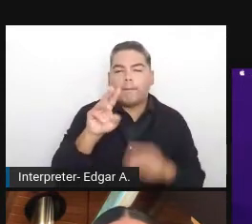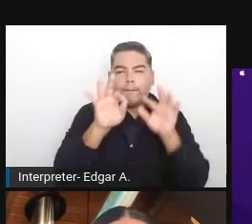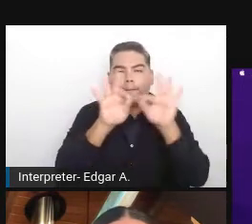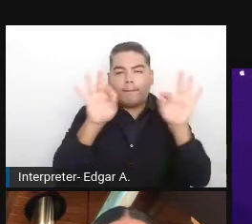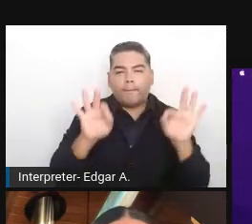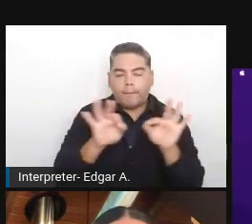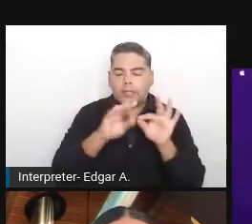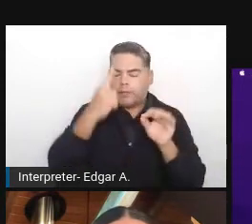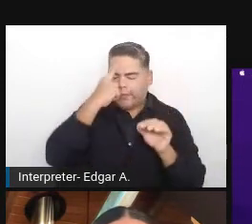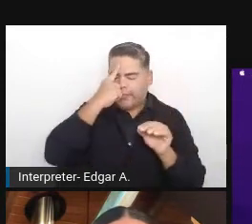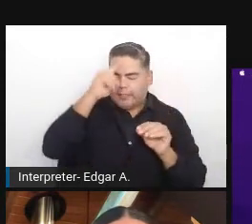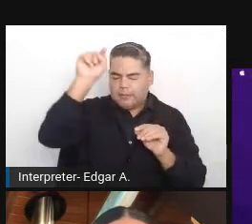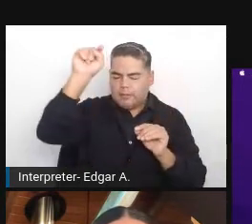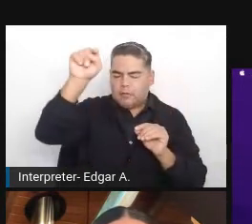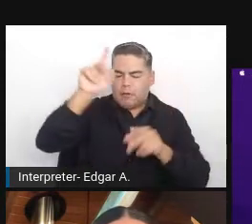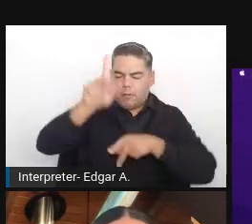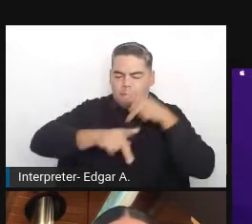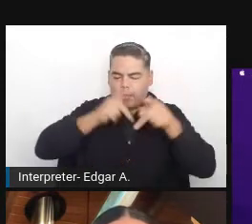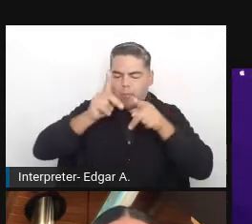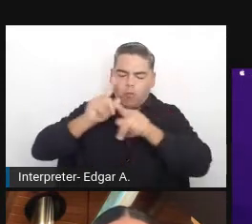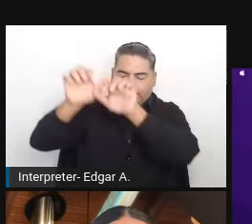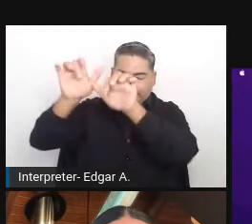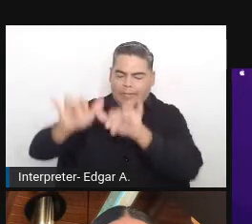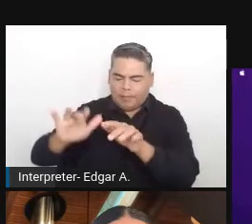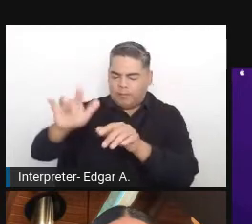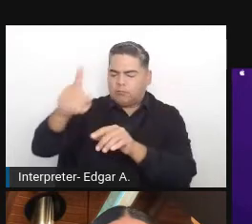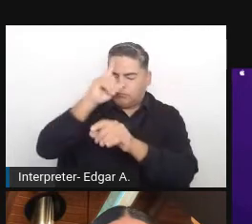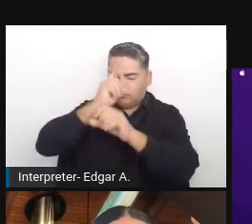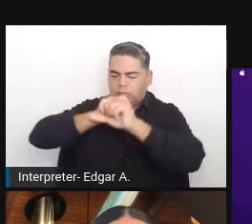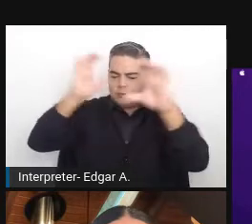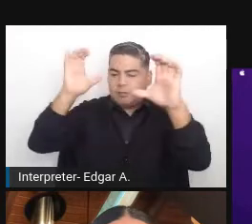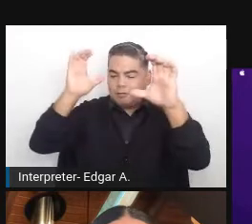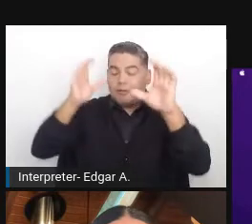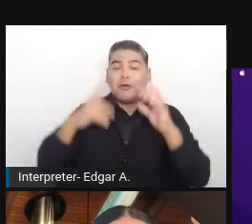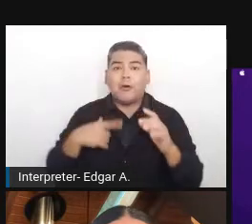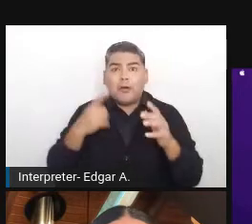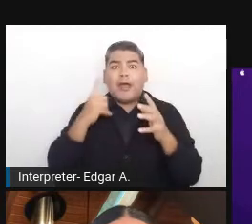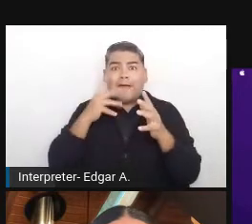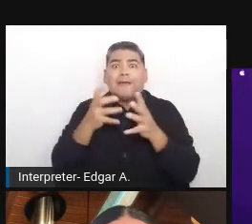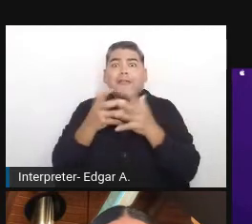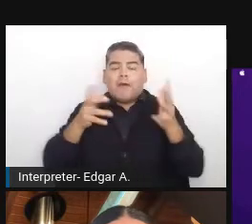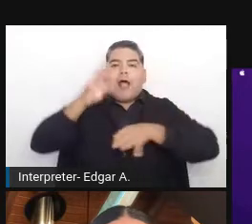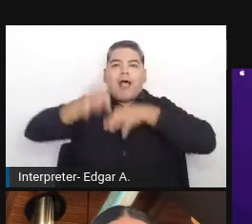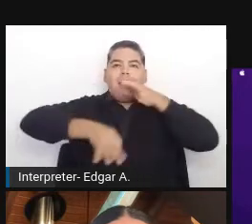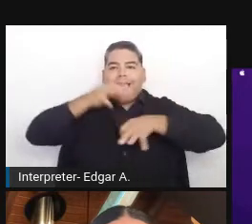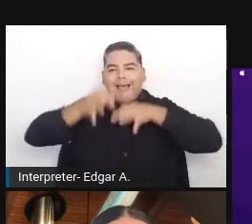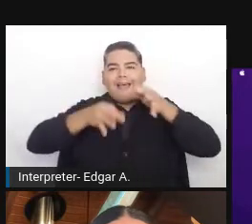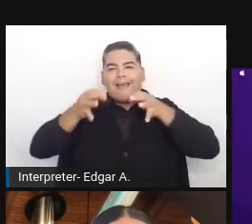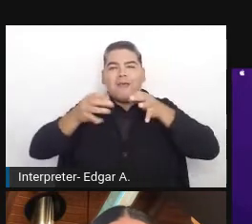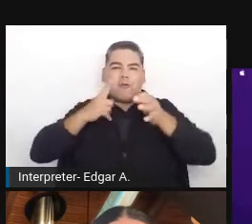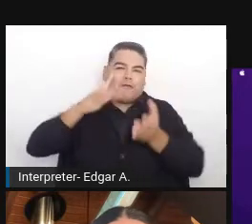There's so much to tell, and we have only 40 minutes, so we only address the most important takeaways.